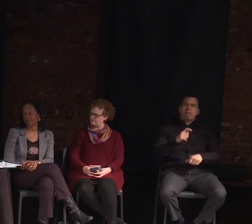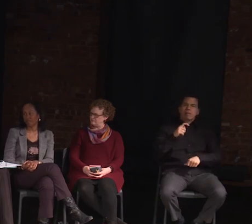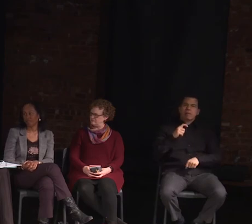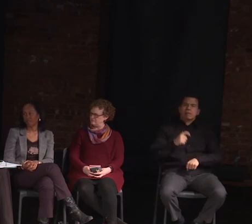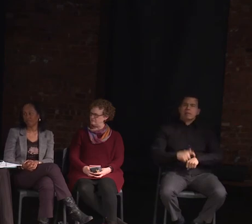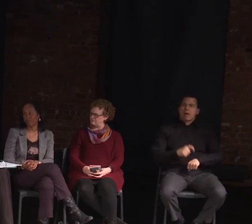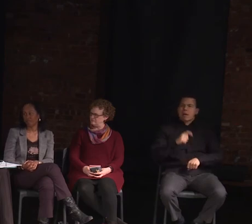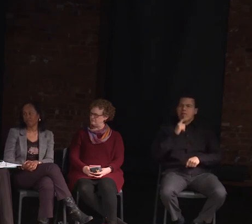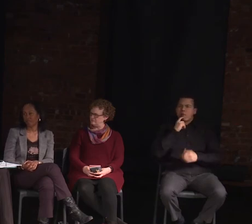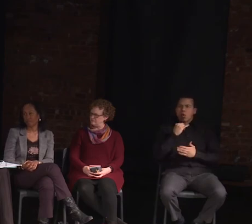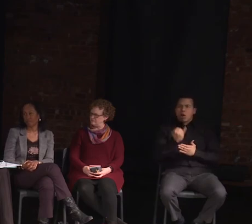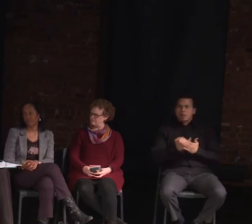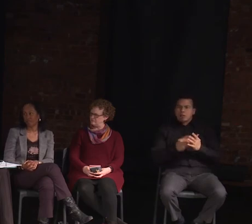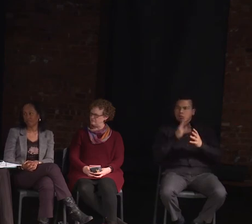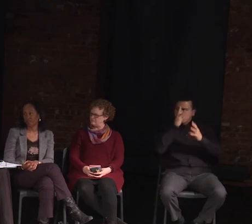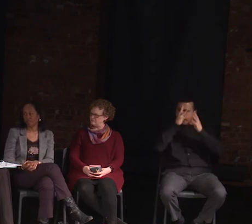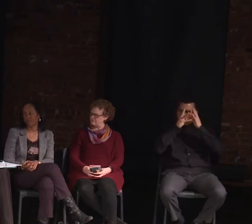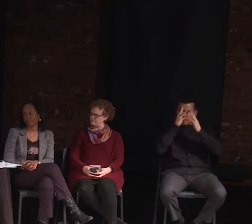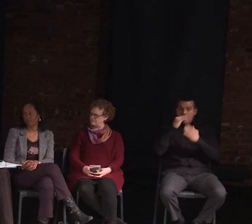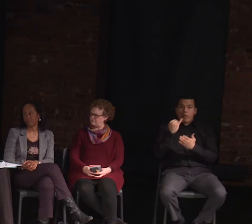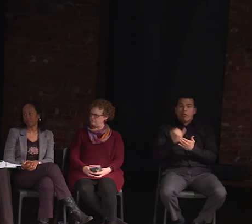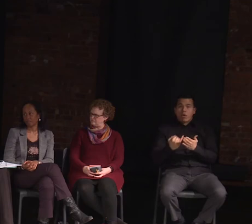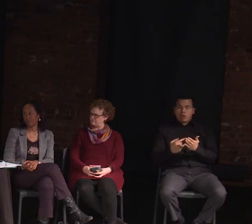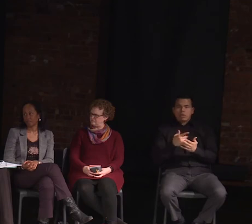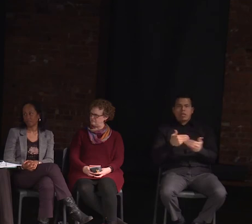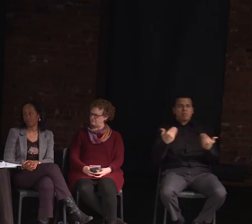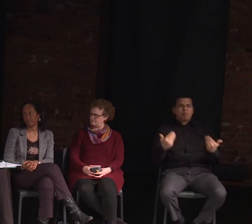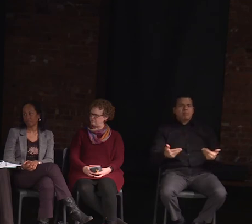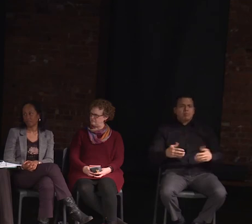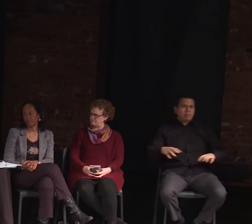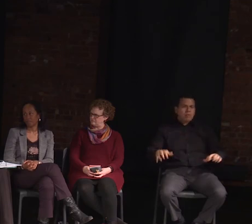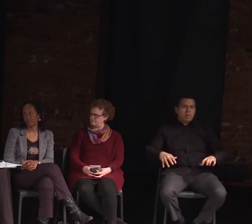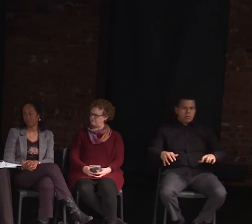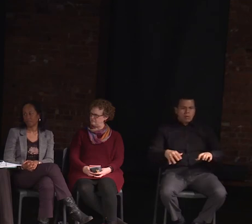The artists are doing work in response to the environment in which they operate and